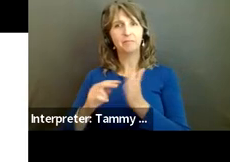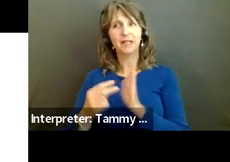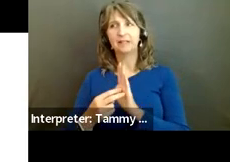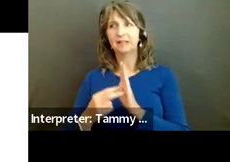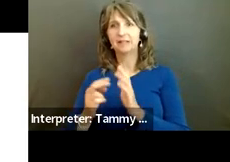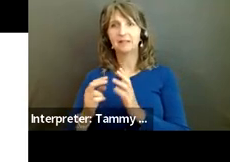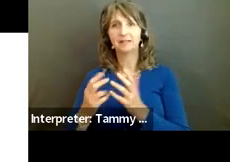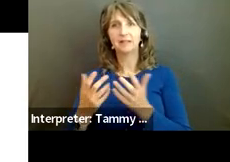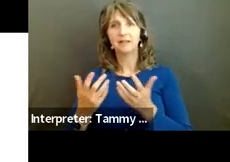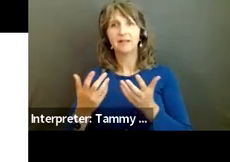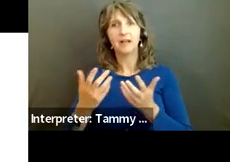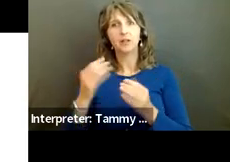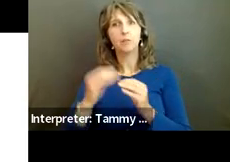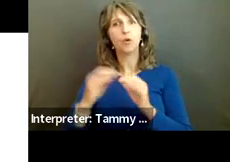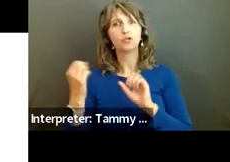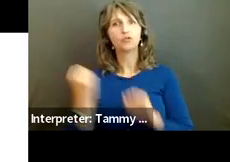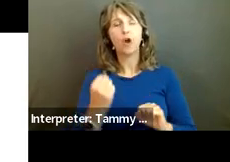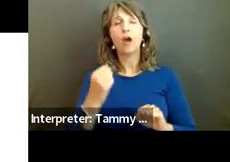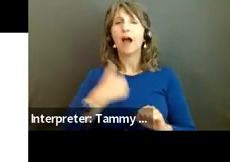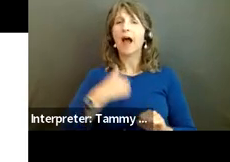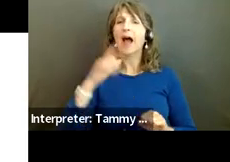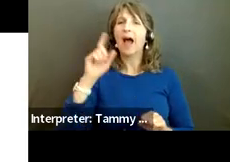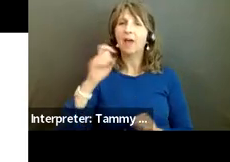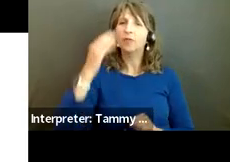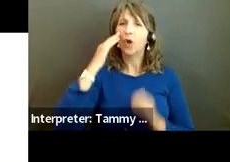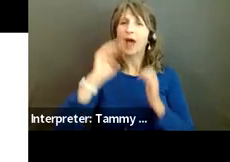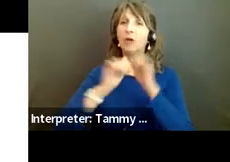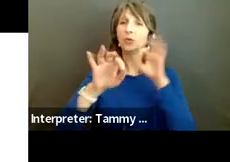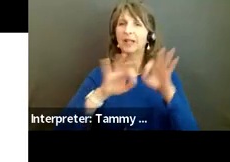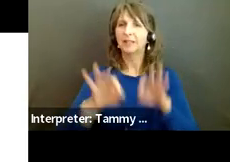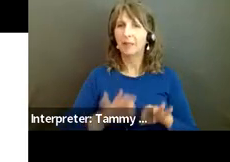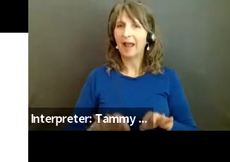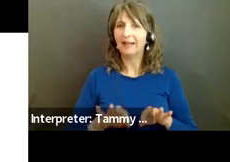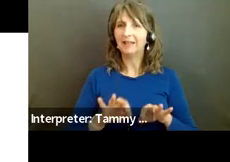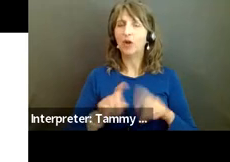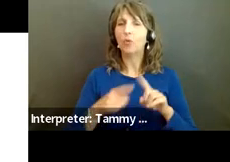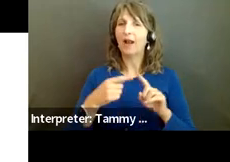And I don't think that takes away from my medicine. I think it makes it stronger because if I can't explain it to the patient, then I shouldn't be doing it.